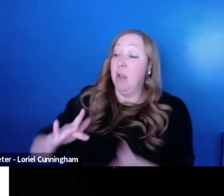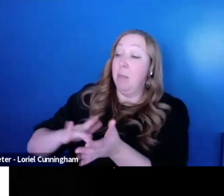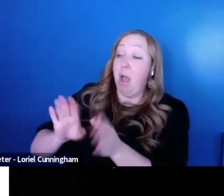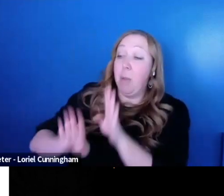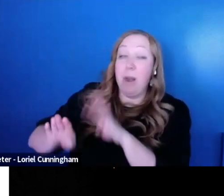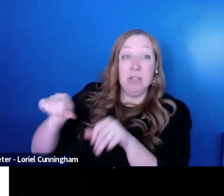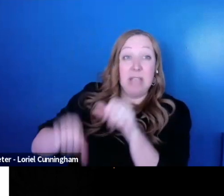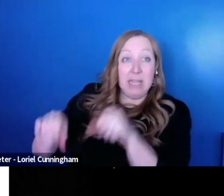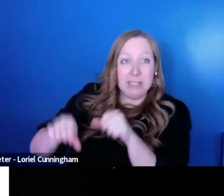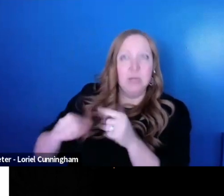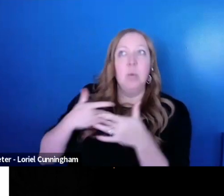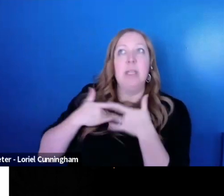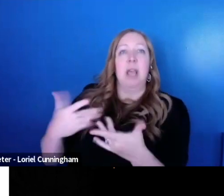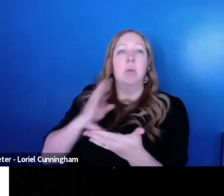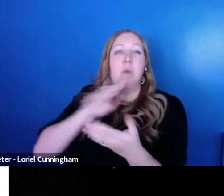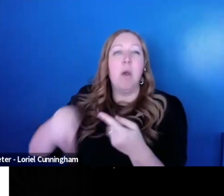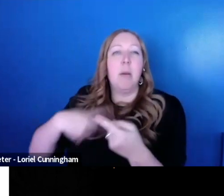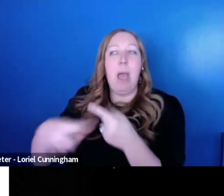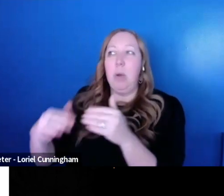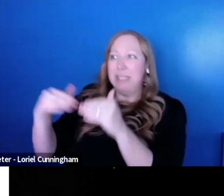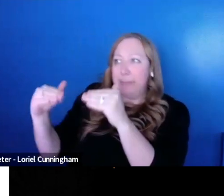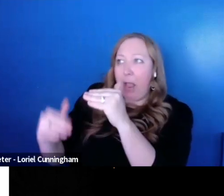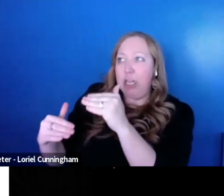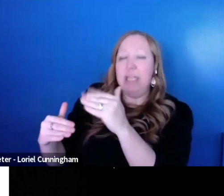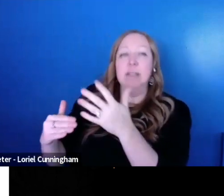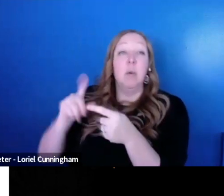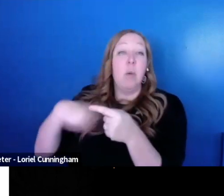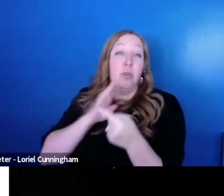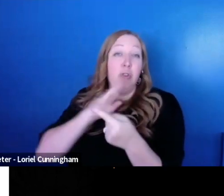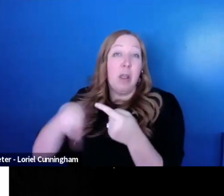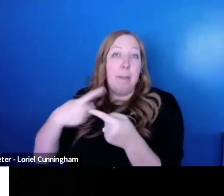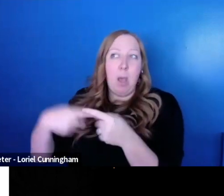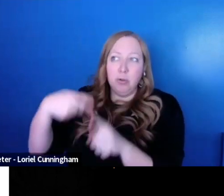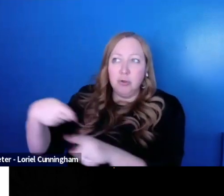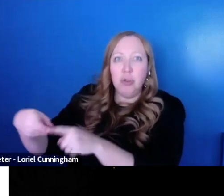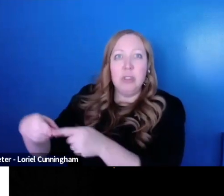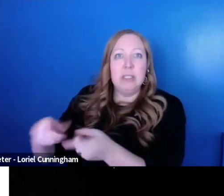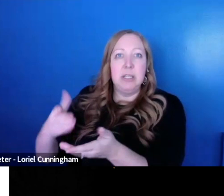discriminated and marginalized groups. And I think we have to think about new ways to talk about these groups beyond just